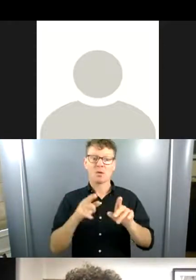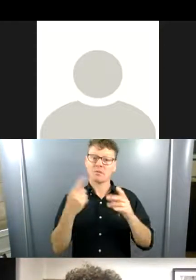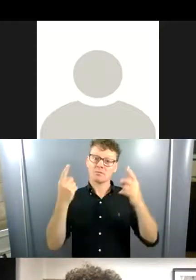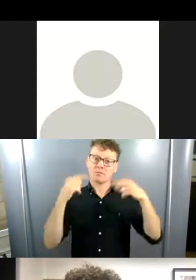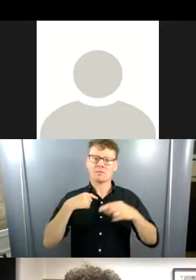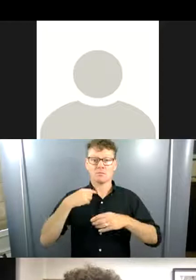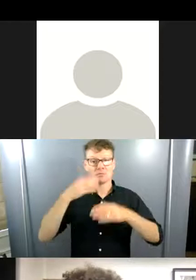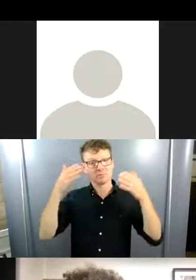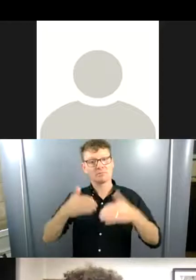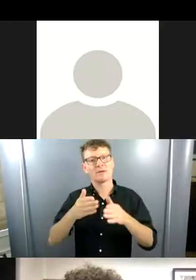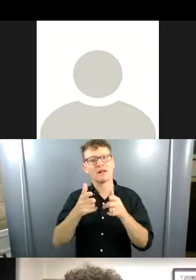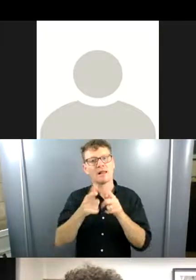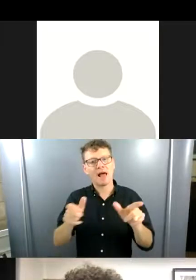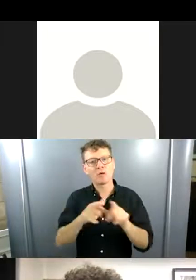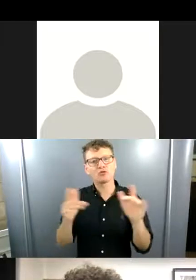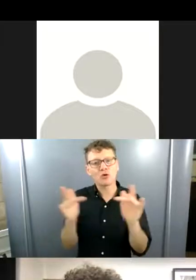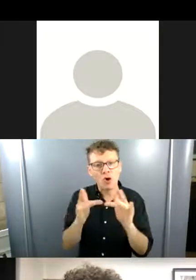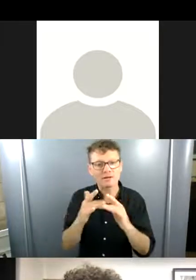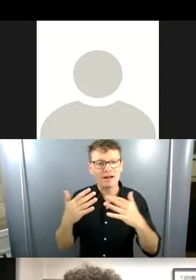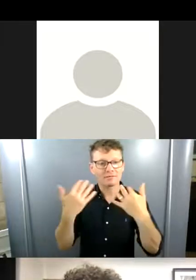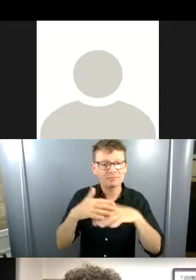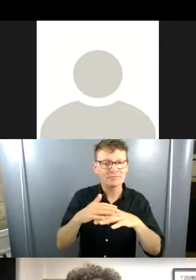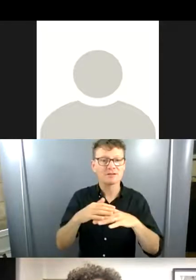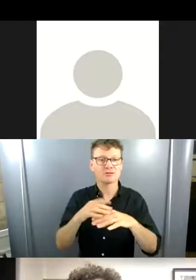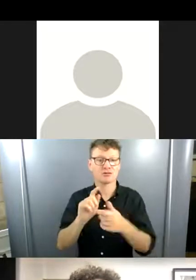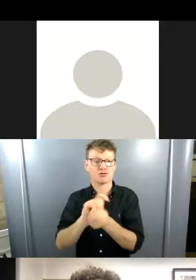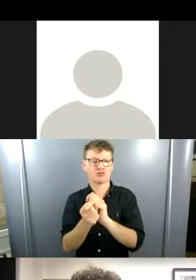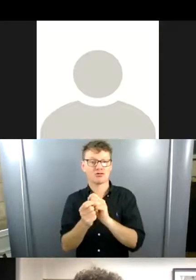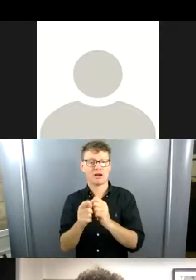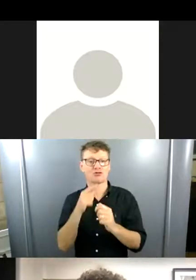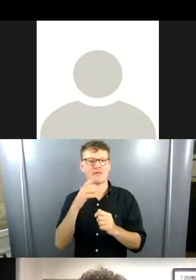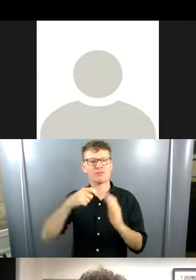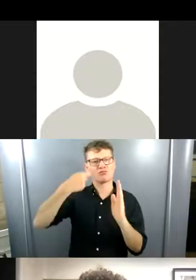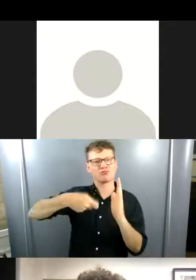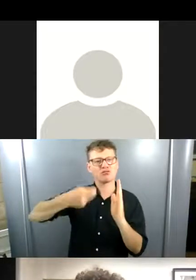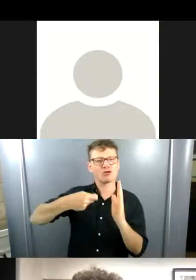partly in collaboration with the gram adapt project who ran a panel in the Australian